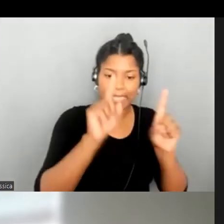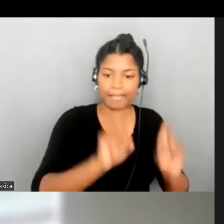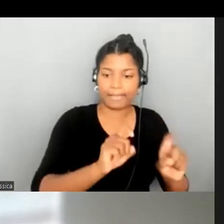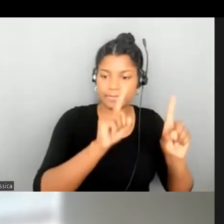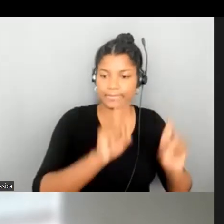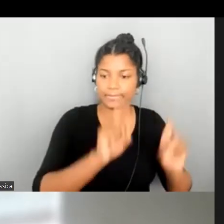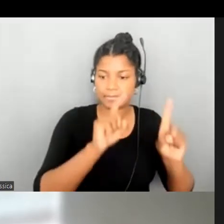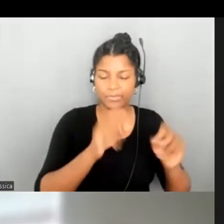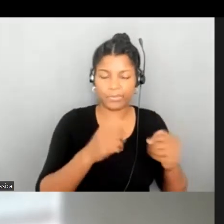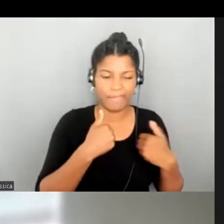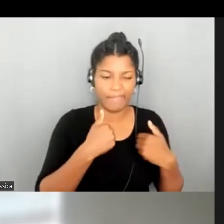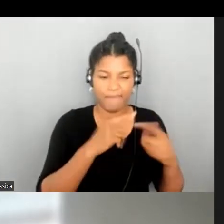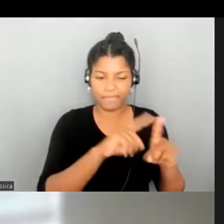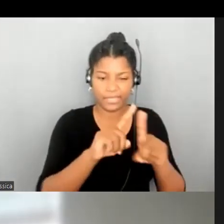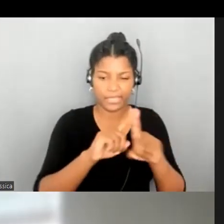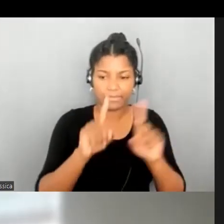statutes about counseling people...